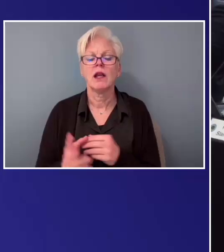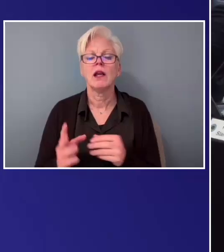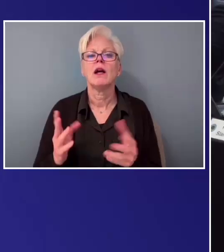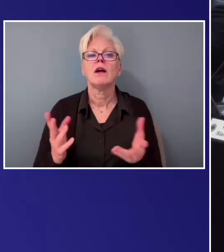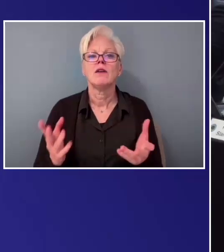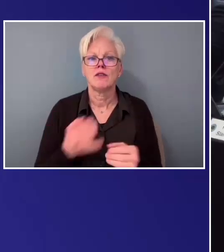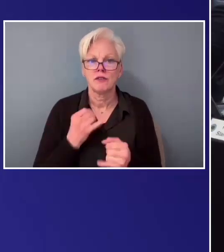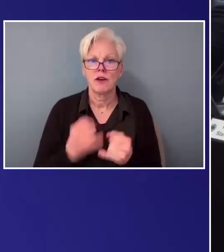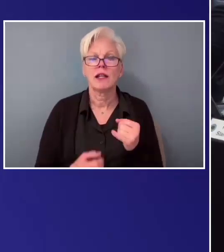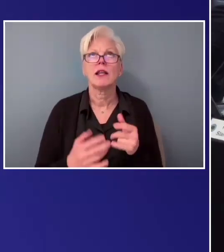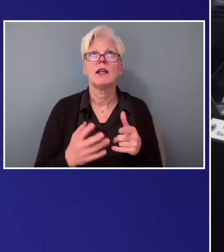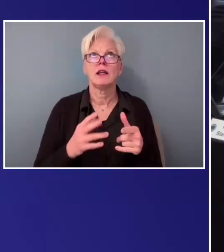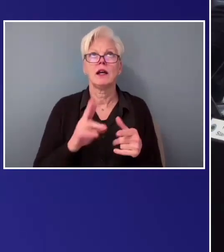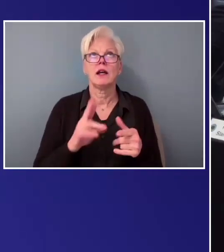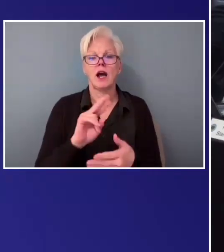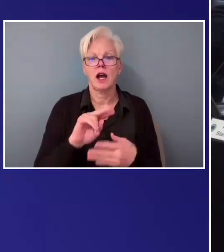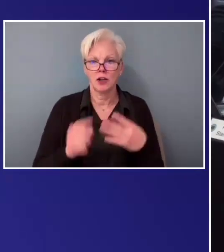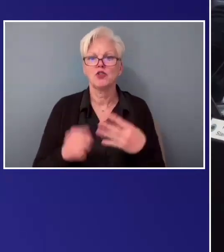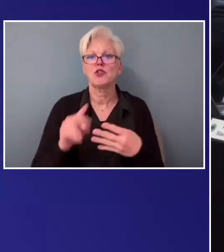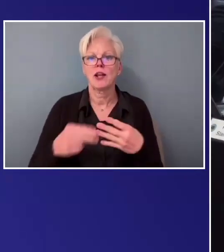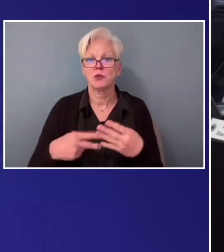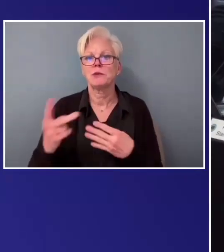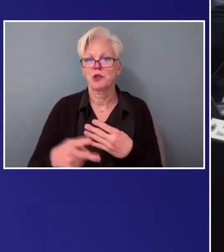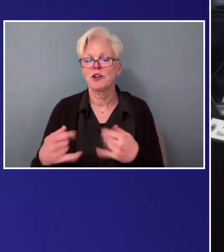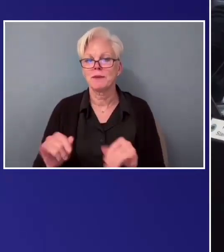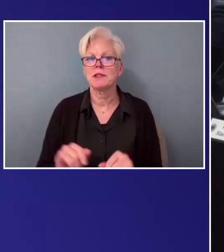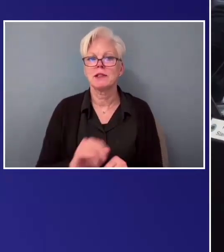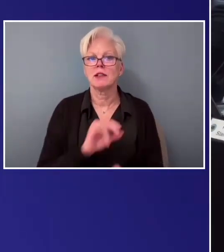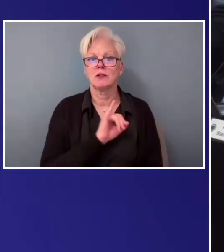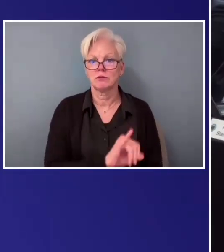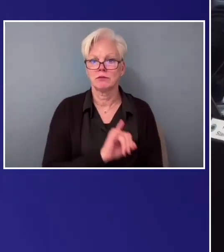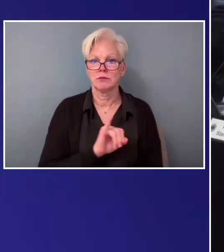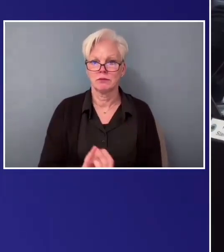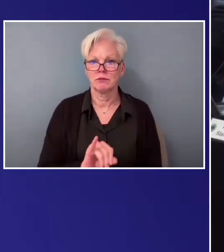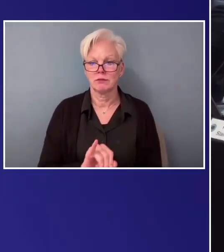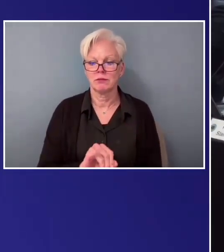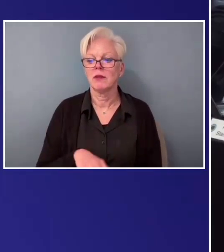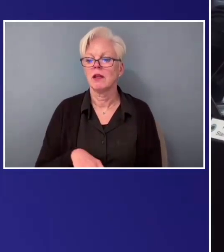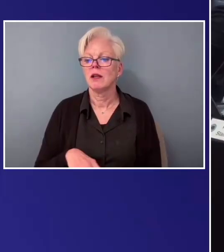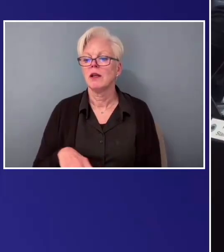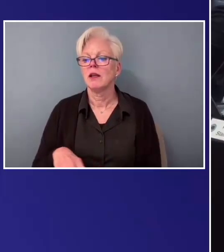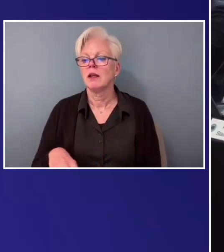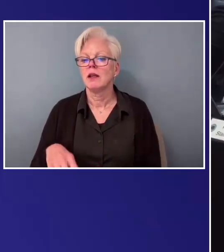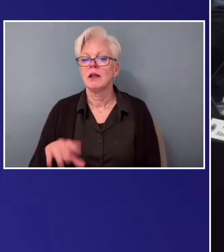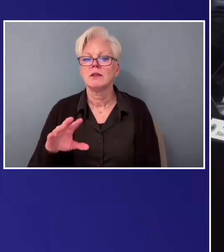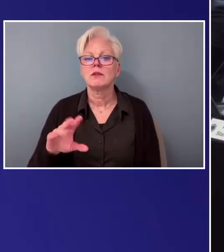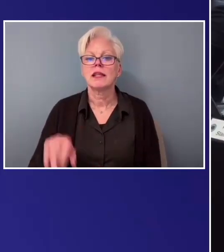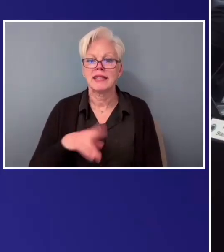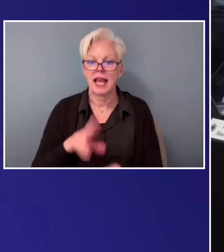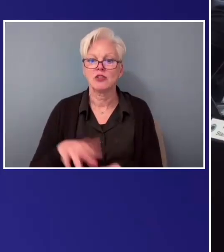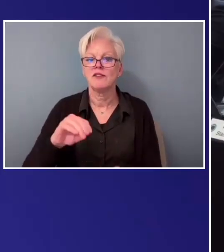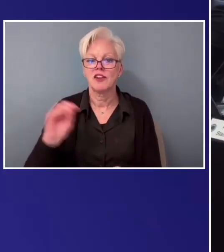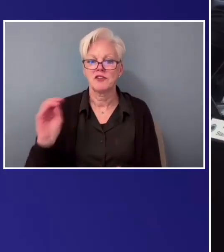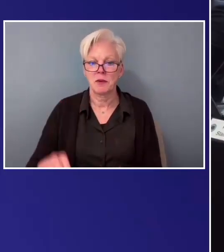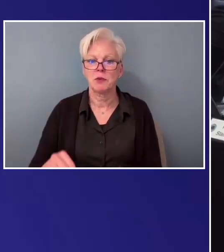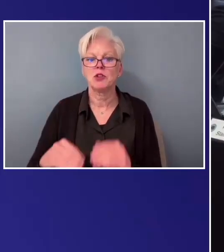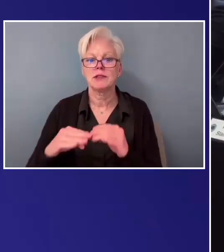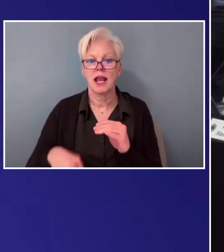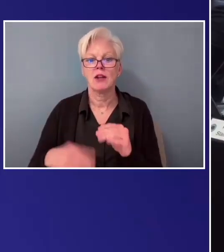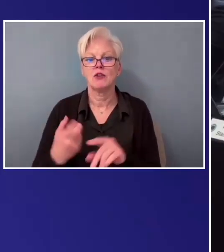Roman numerette two, it says nationally, if fewer than 50% of the students enrolled in the institution are from the state where